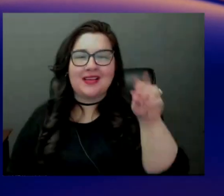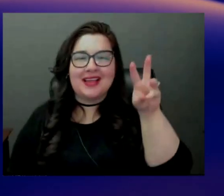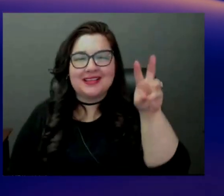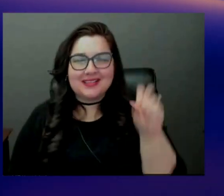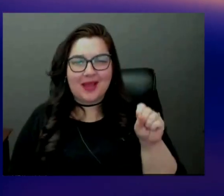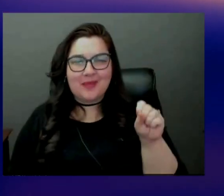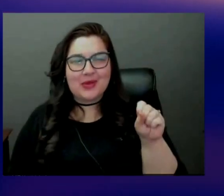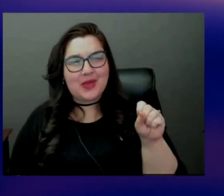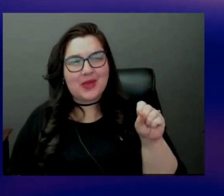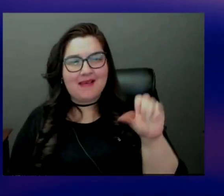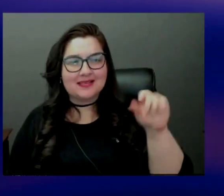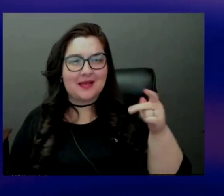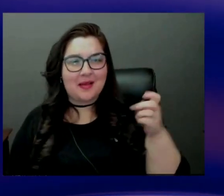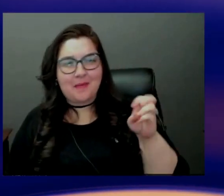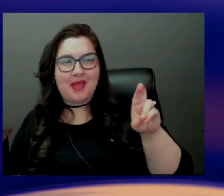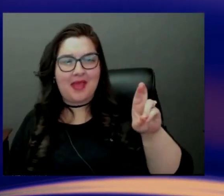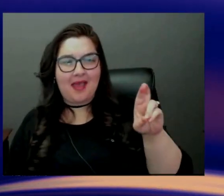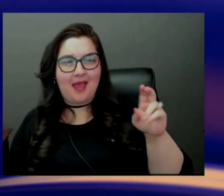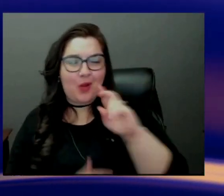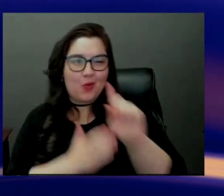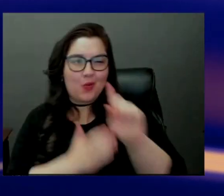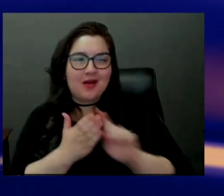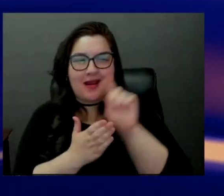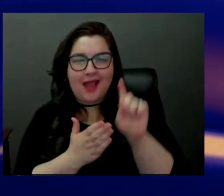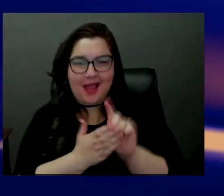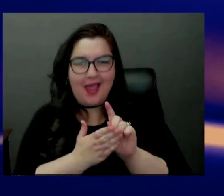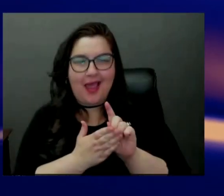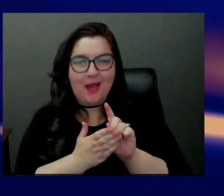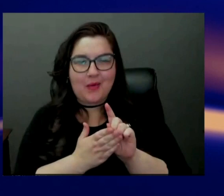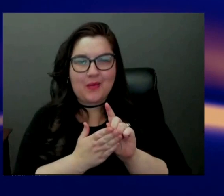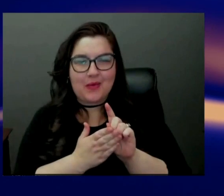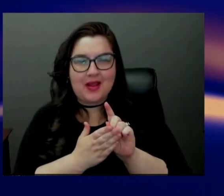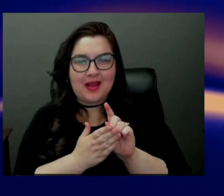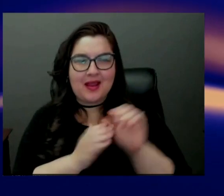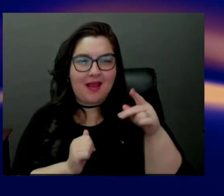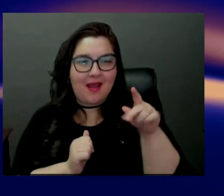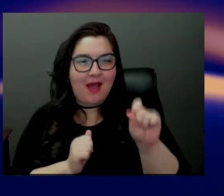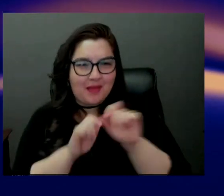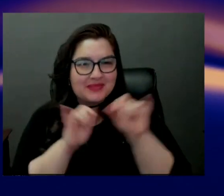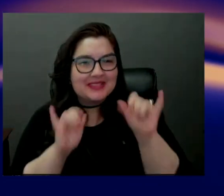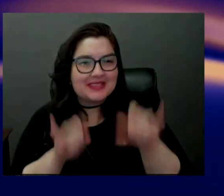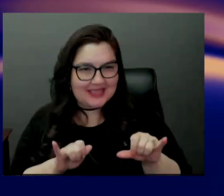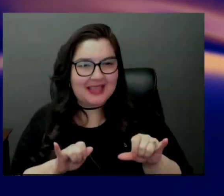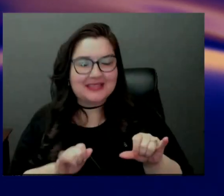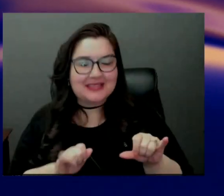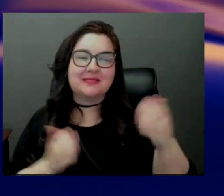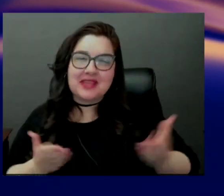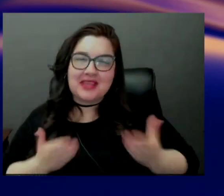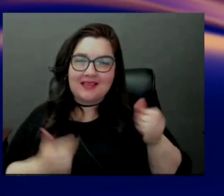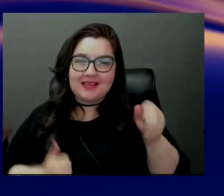from the AWS Summit in San Francisco. My name's Aaron Hunter. I'm a senior technical trainer with the AWS training and certification team.